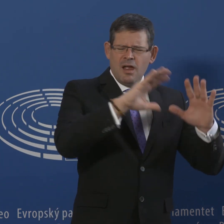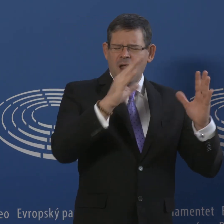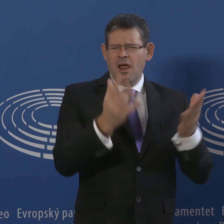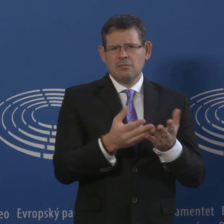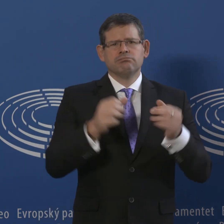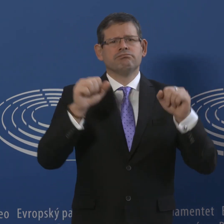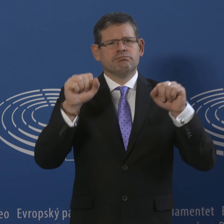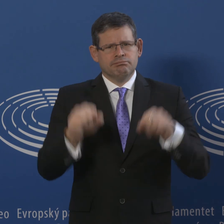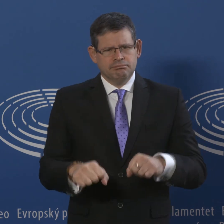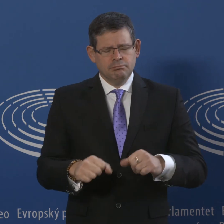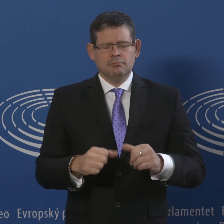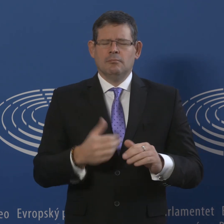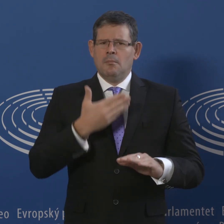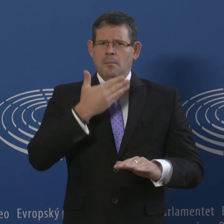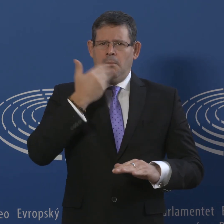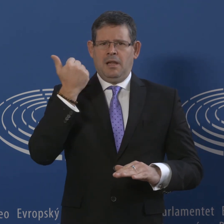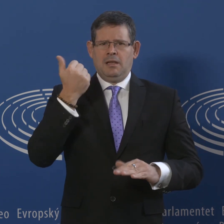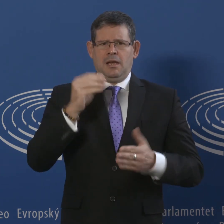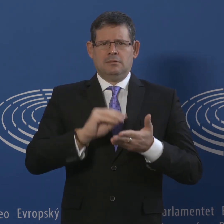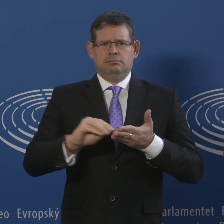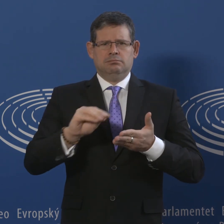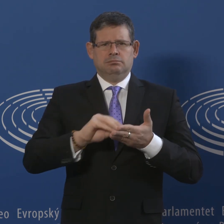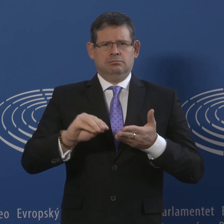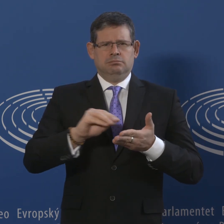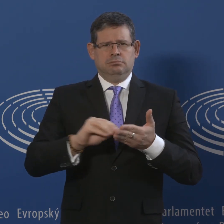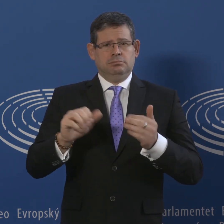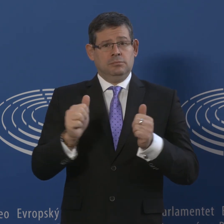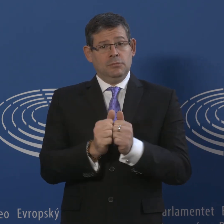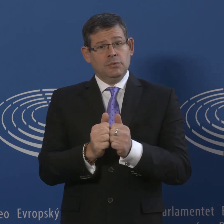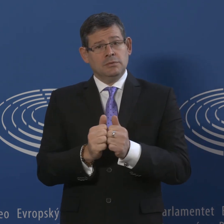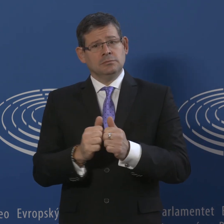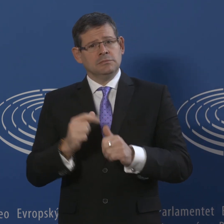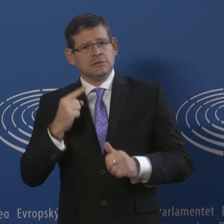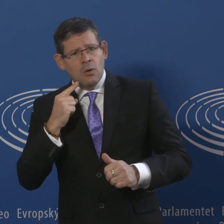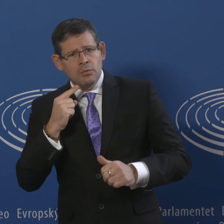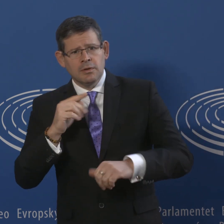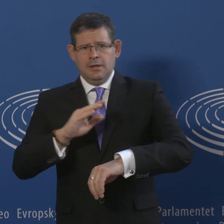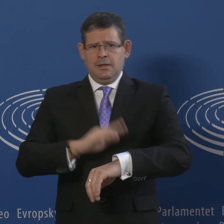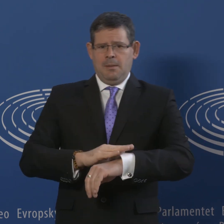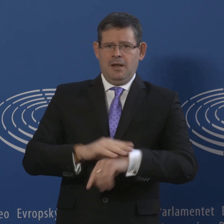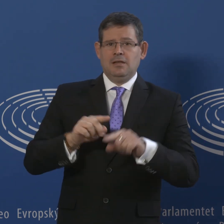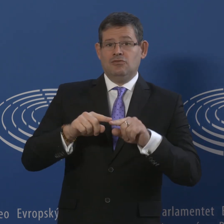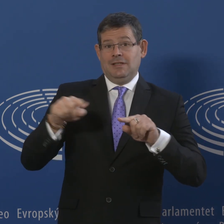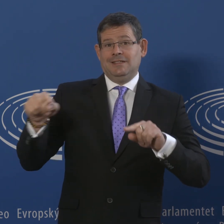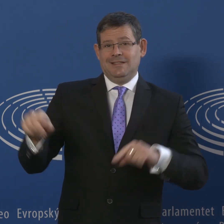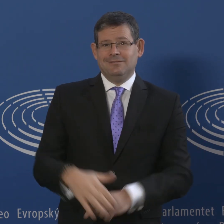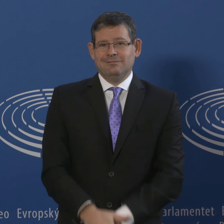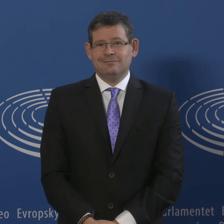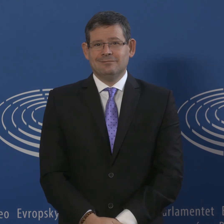all of which should be better described with sound and timely statistics.